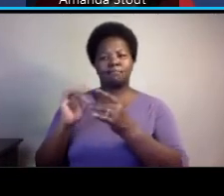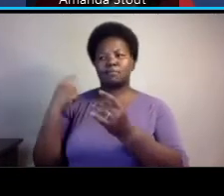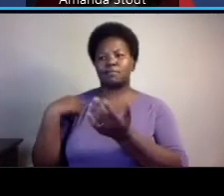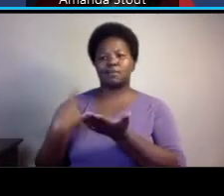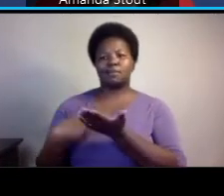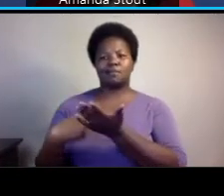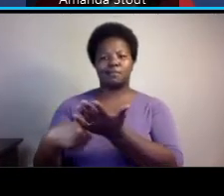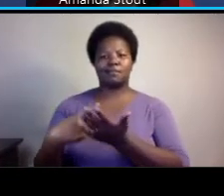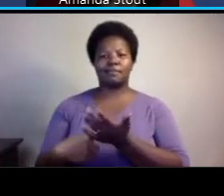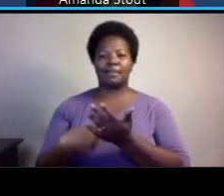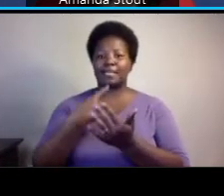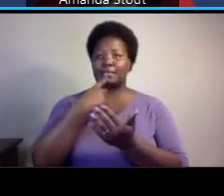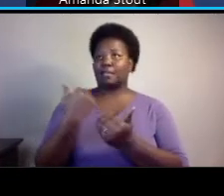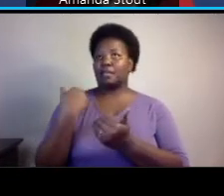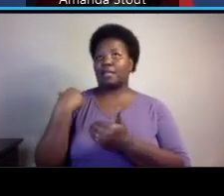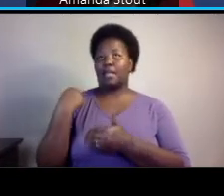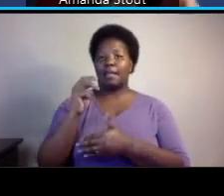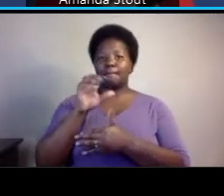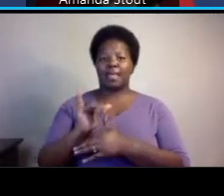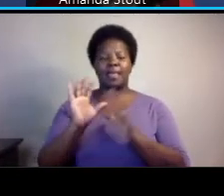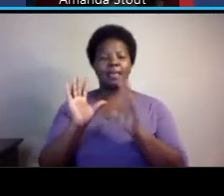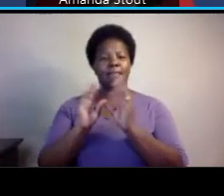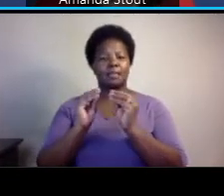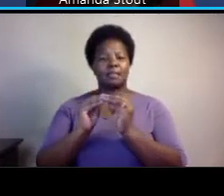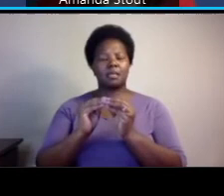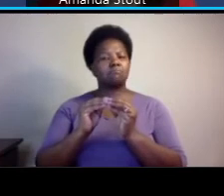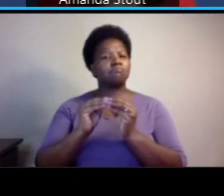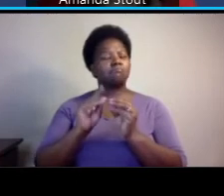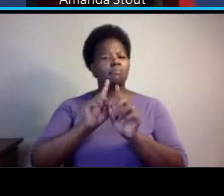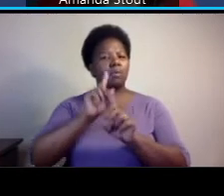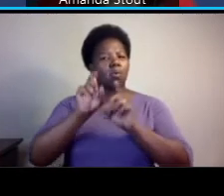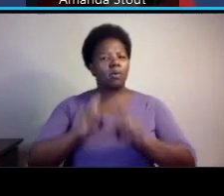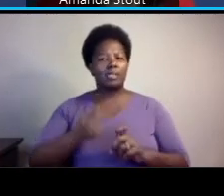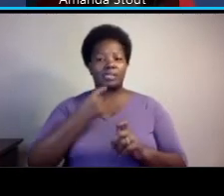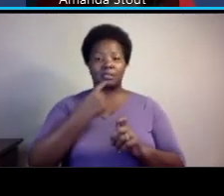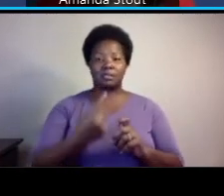design meeting in may we will be reducing the speed limit on new york avenue